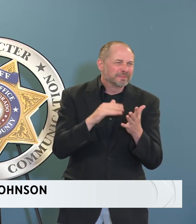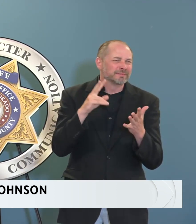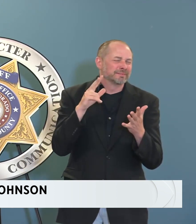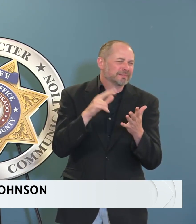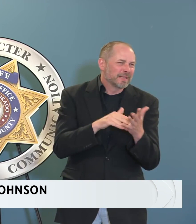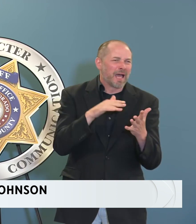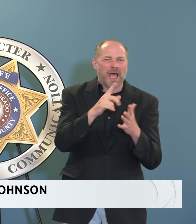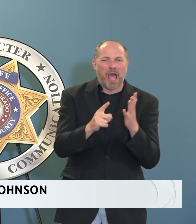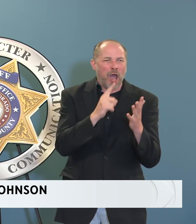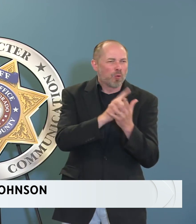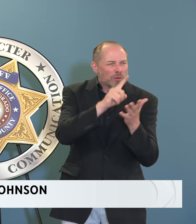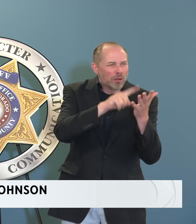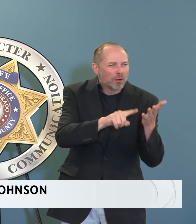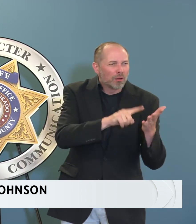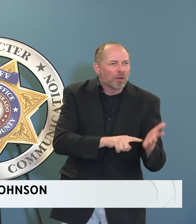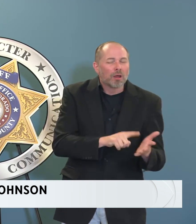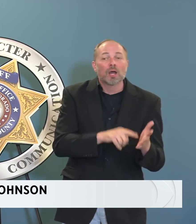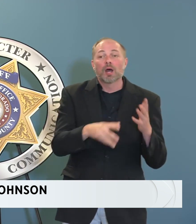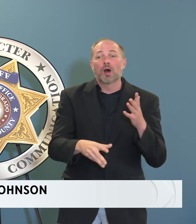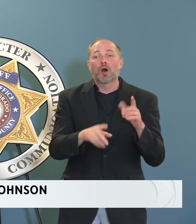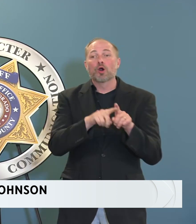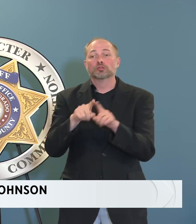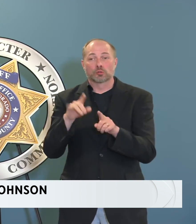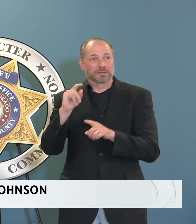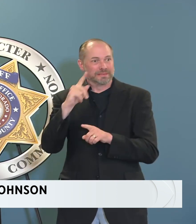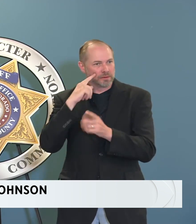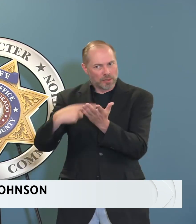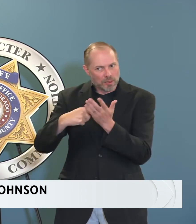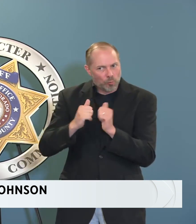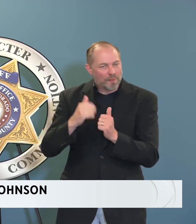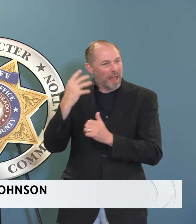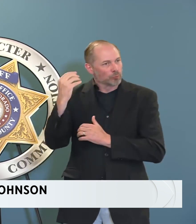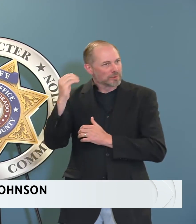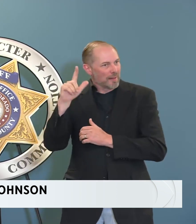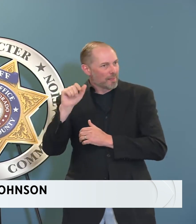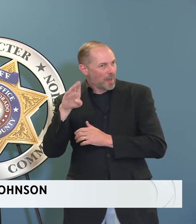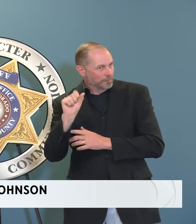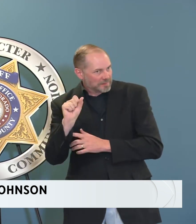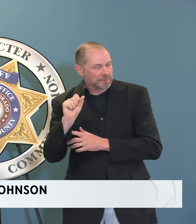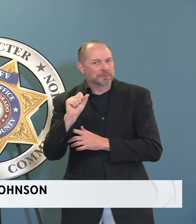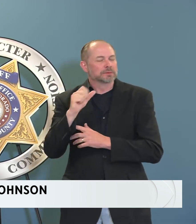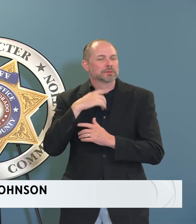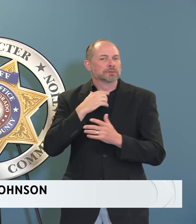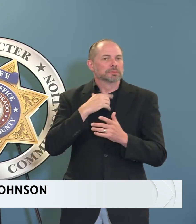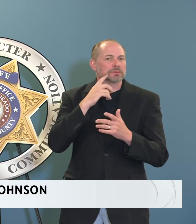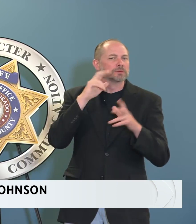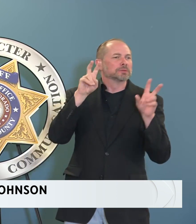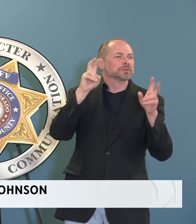COMPLETE. OUR INVESTIGATIVE TEAM CUMULATIVELY WORKED THOUSANDS OF HOURS ON THE